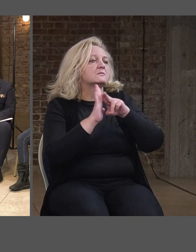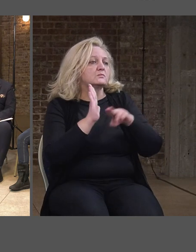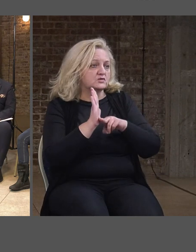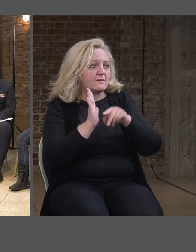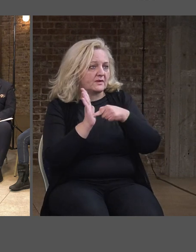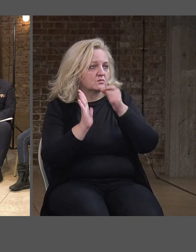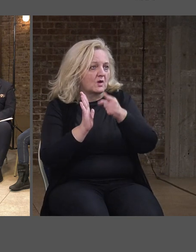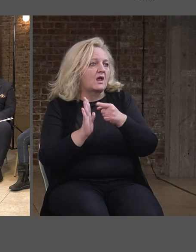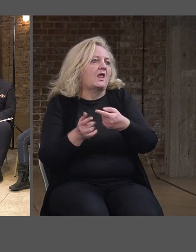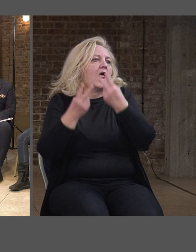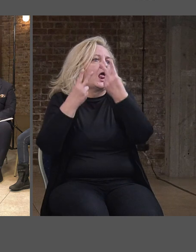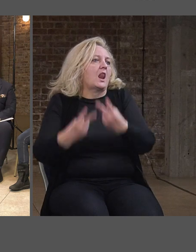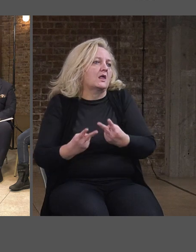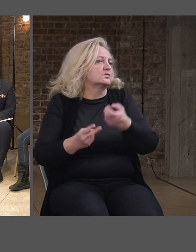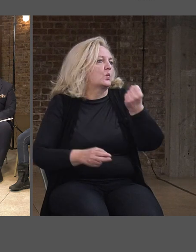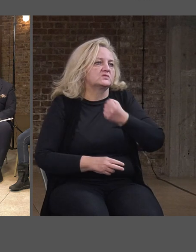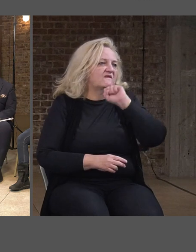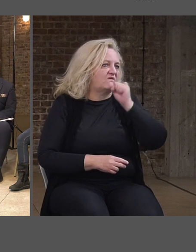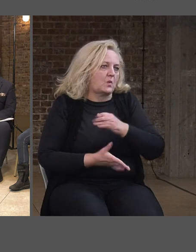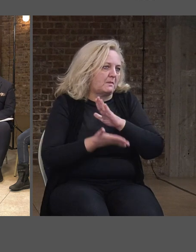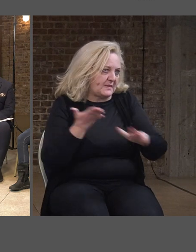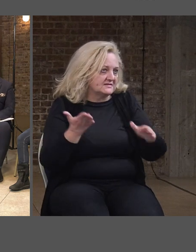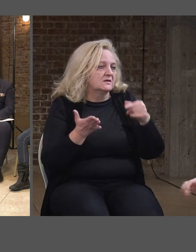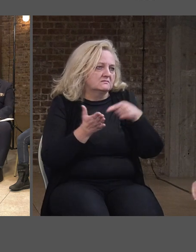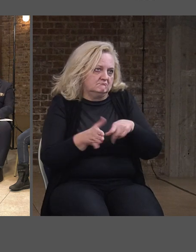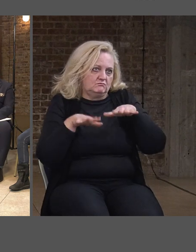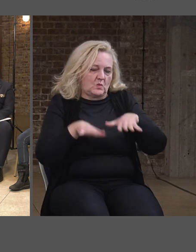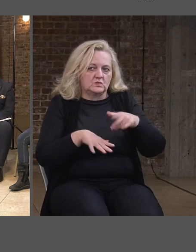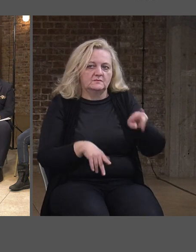[Anna]: How many of these regulations are dead? Or, so to speak, in a drawer for the time being.